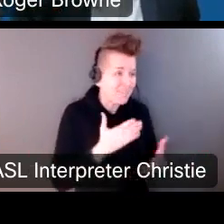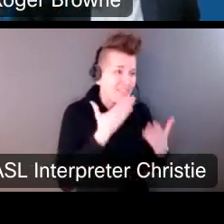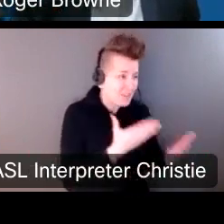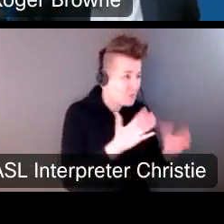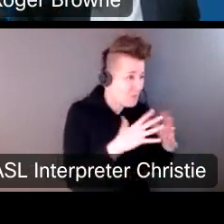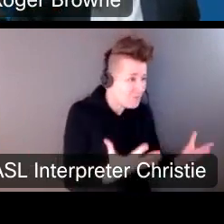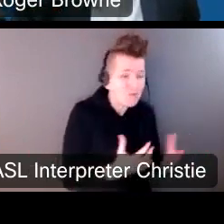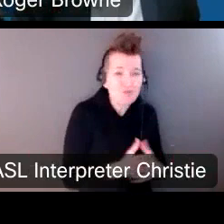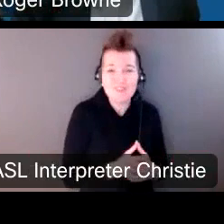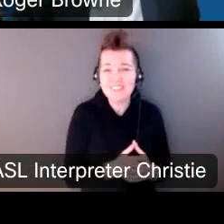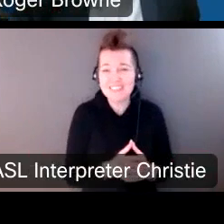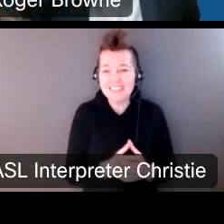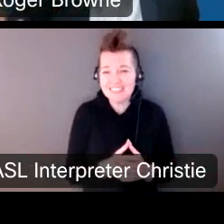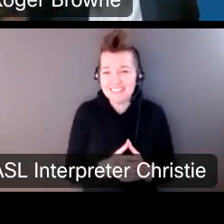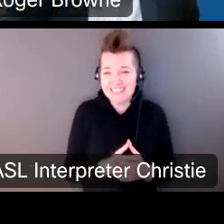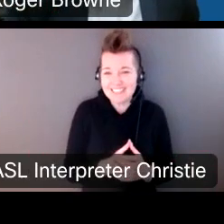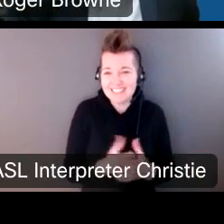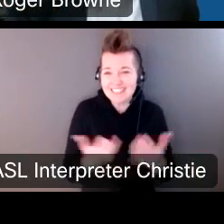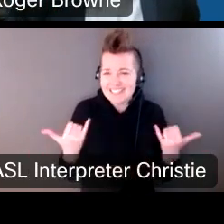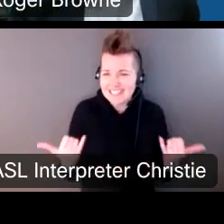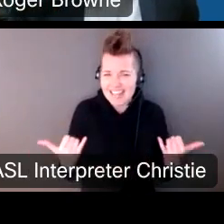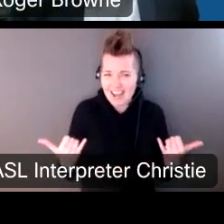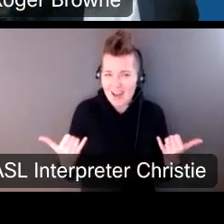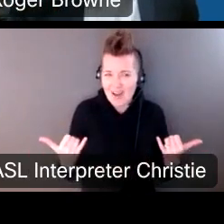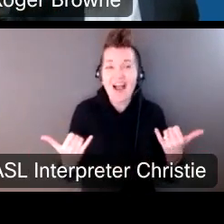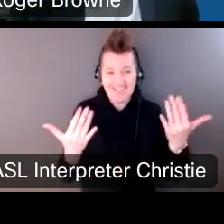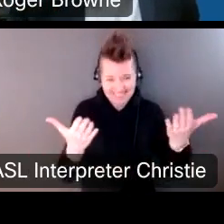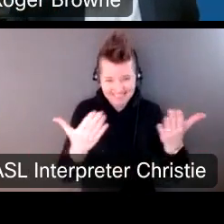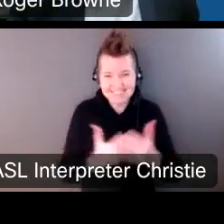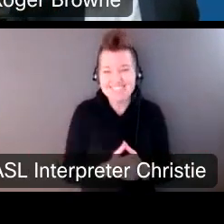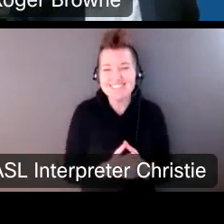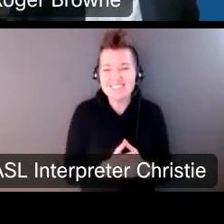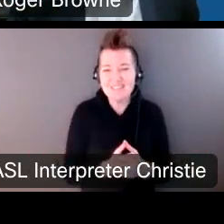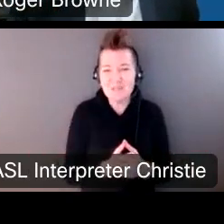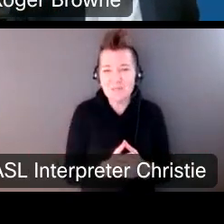And on that note, I believe if you move to the next slide, we are now able to open the